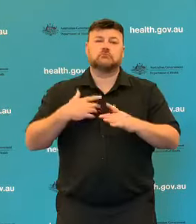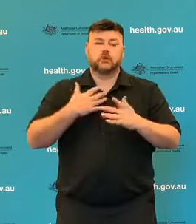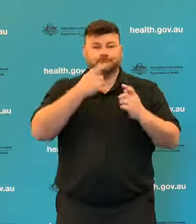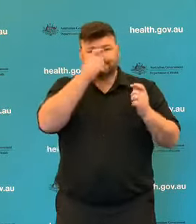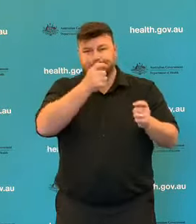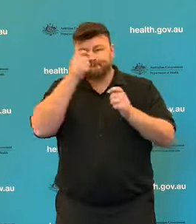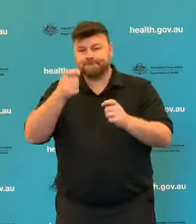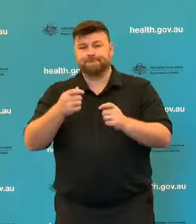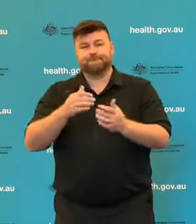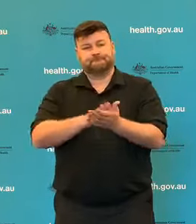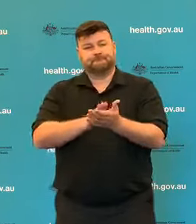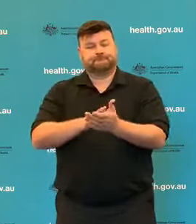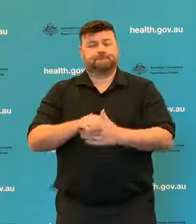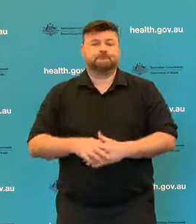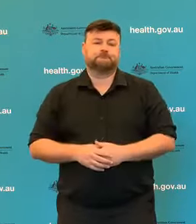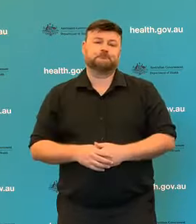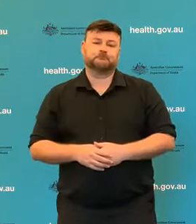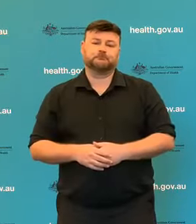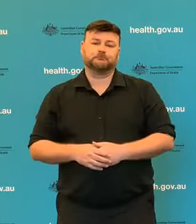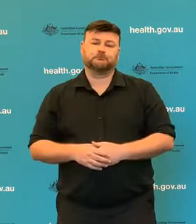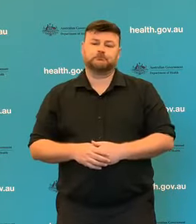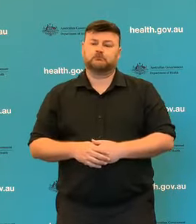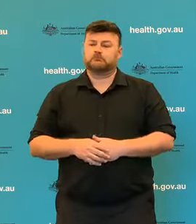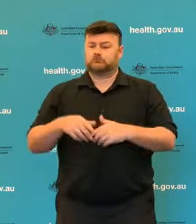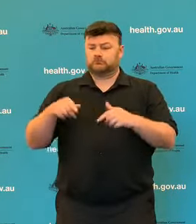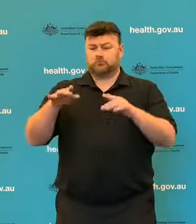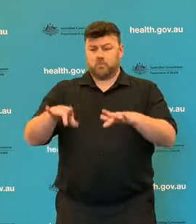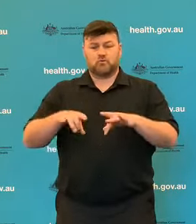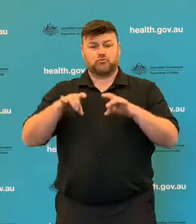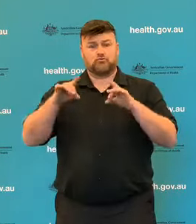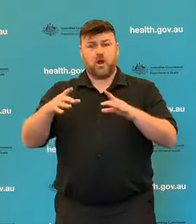Nationwide there are now 327 people with COVID-19